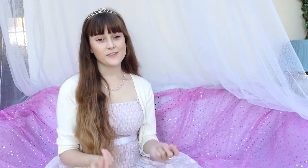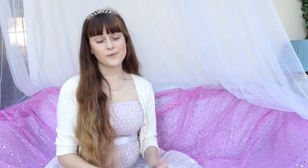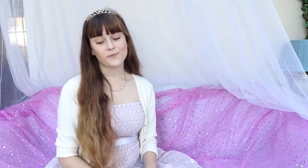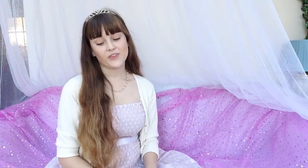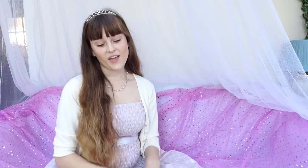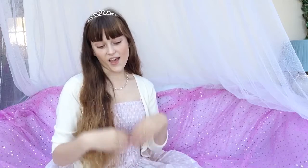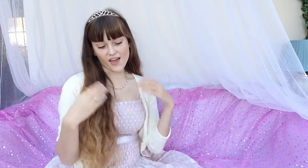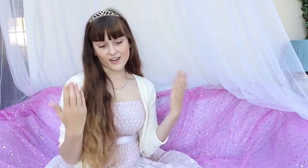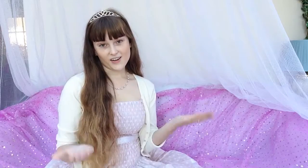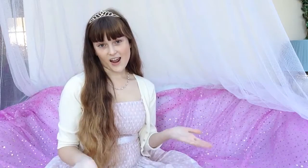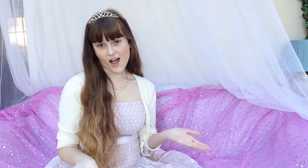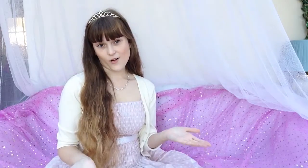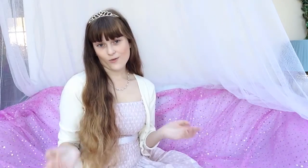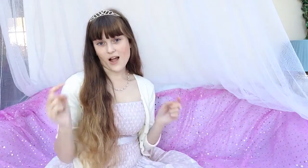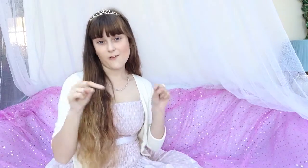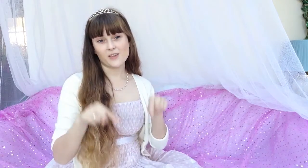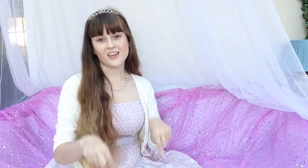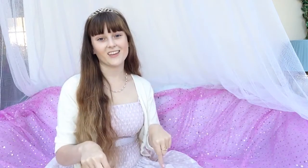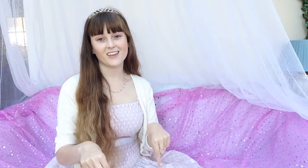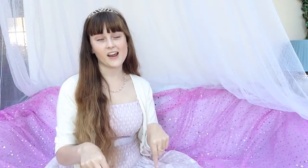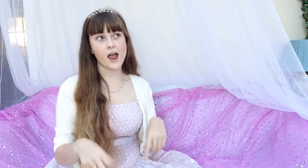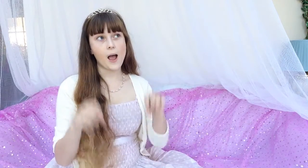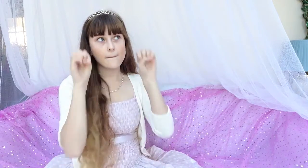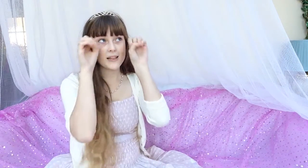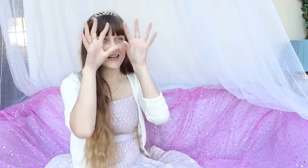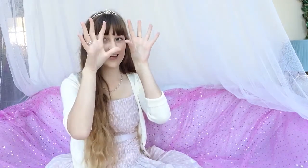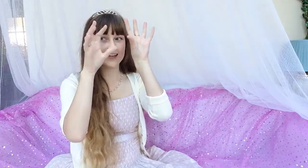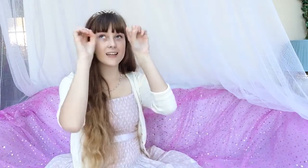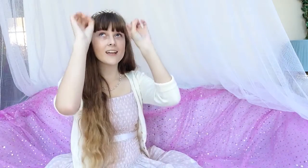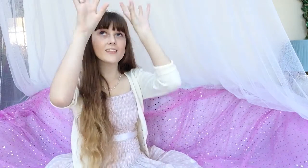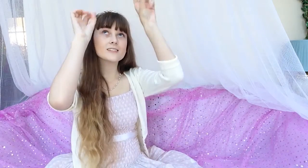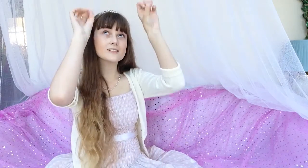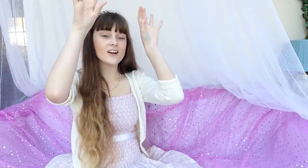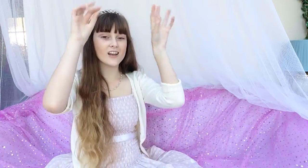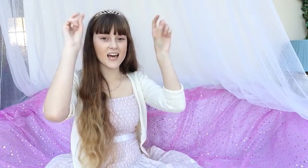Now I'm here, blinking in the starlight